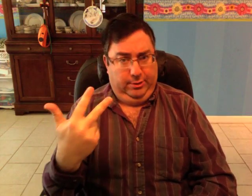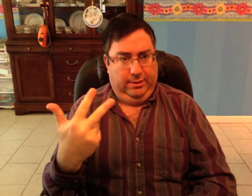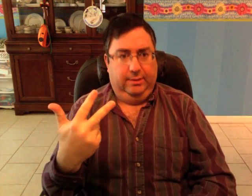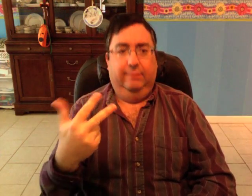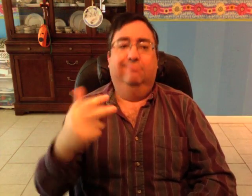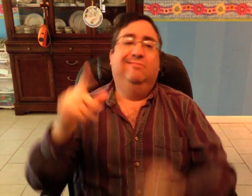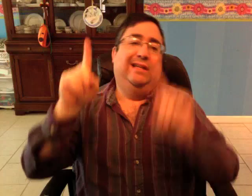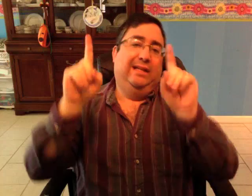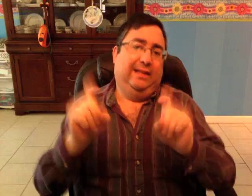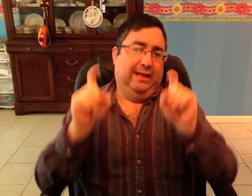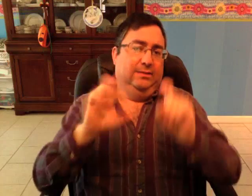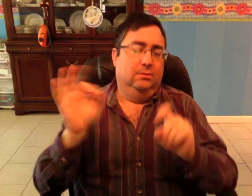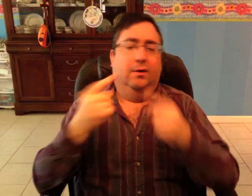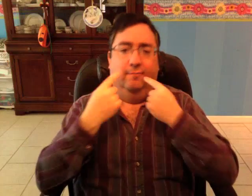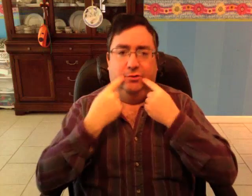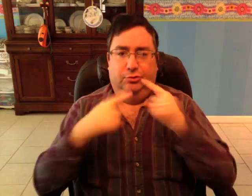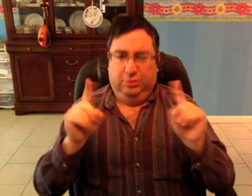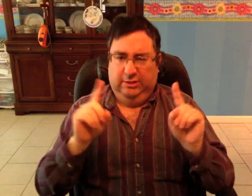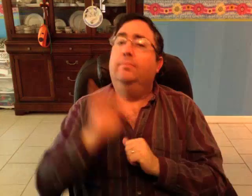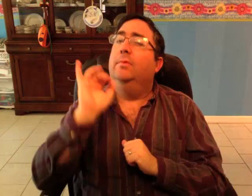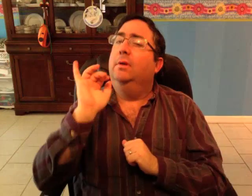Tests of Achievement".